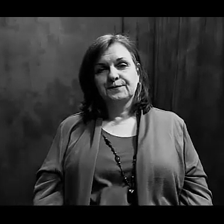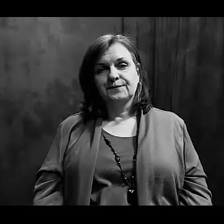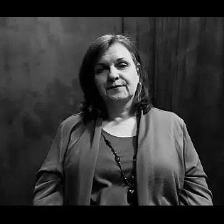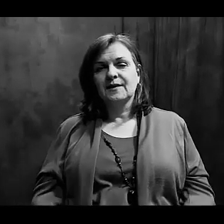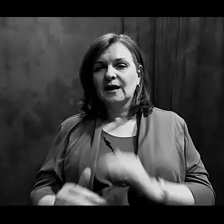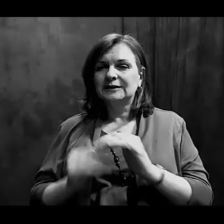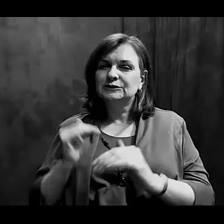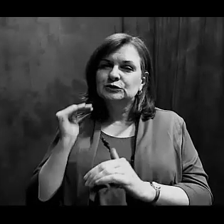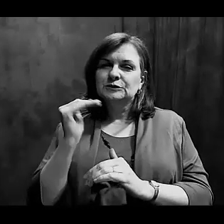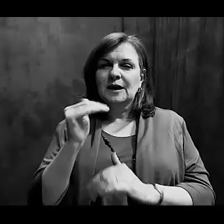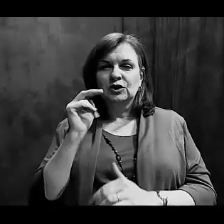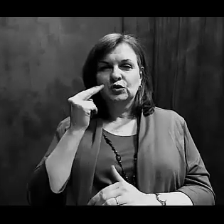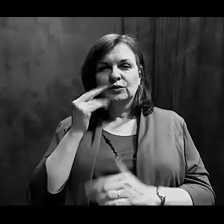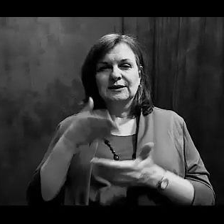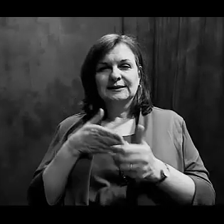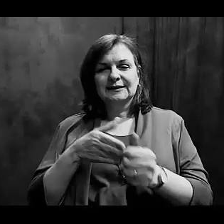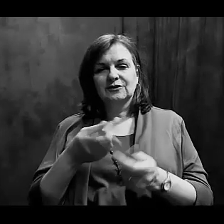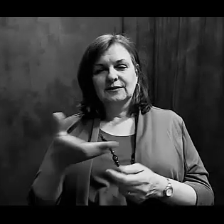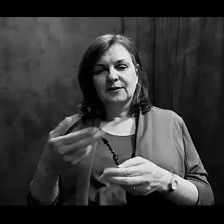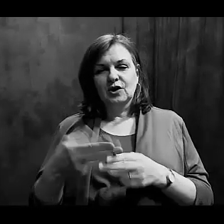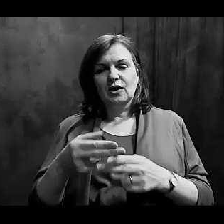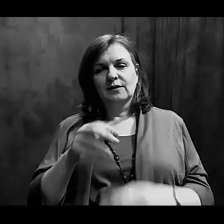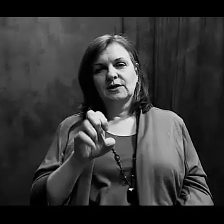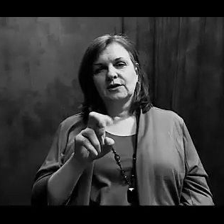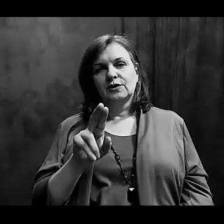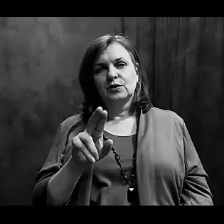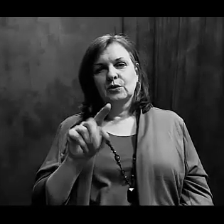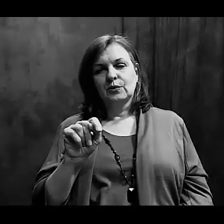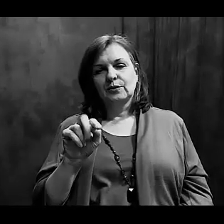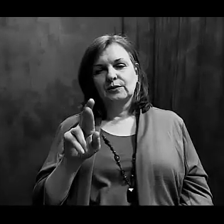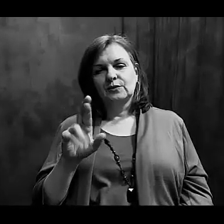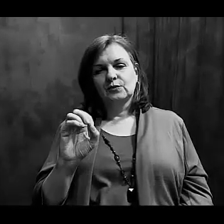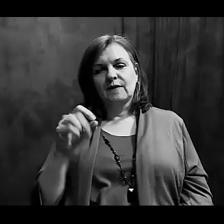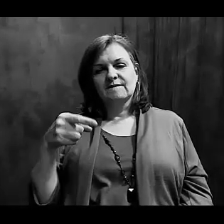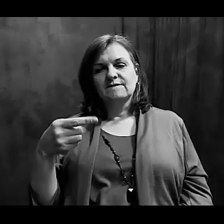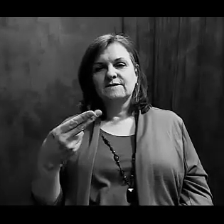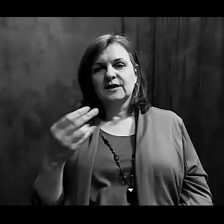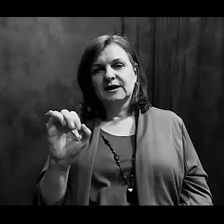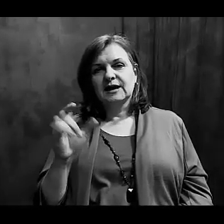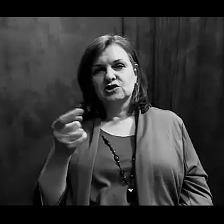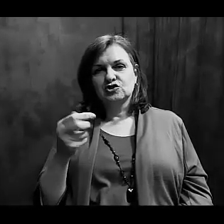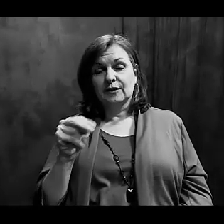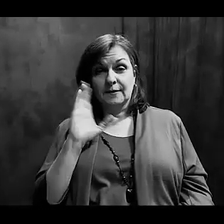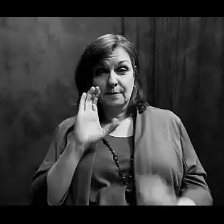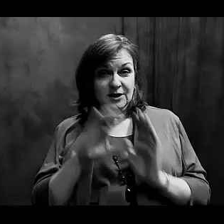excess nutrients leads is something known as eutrophication -- you see this pond